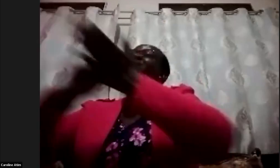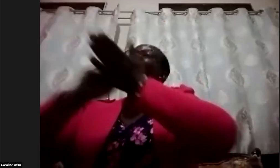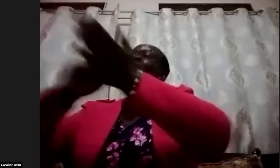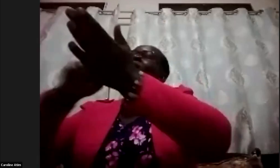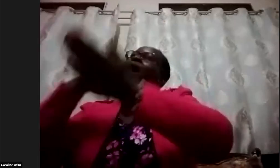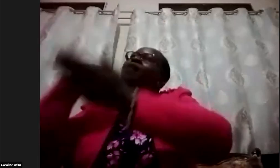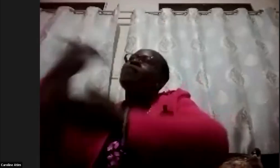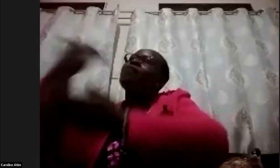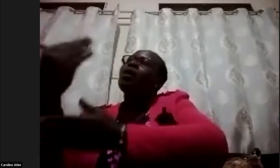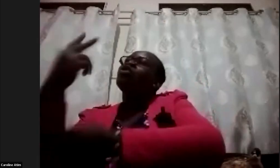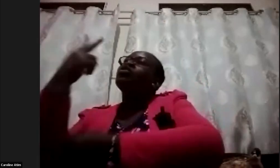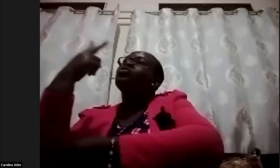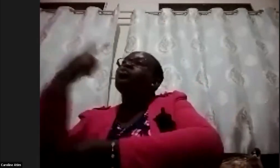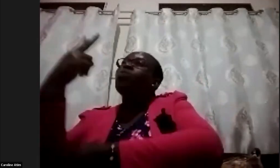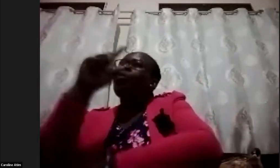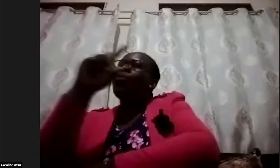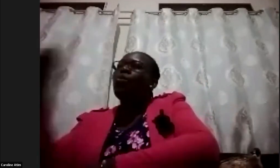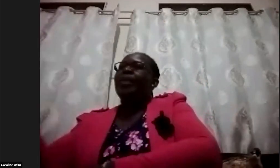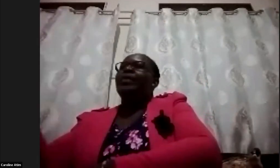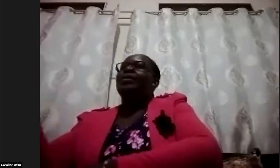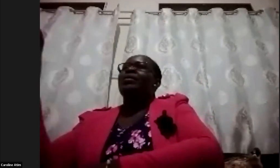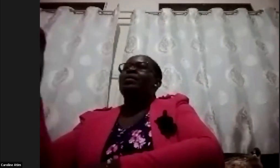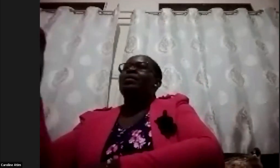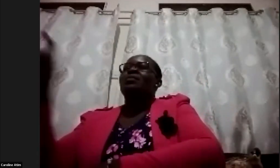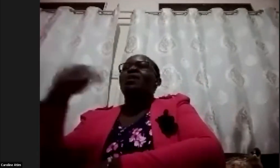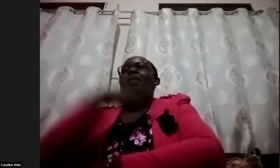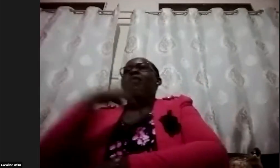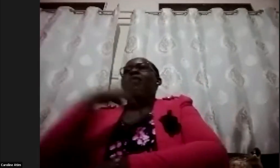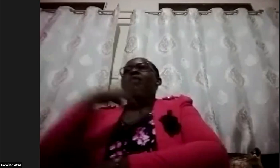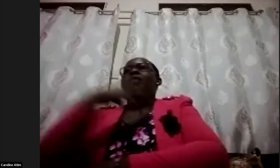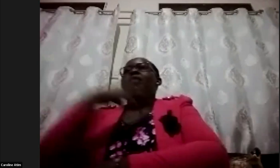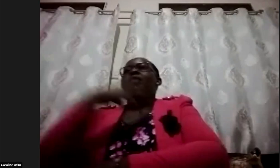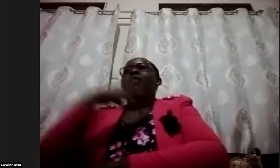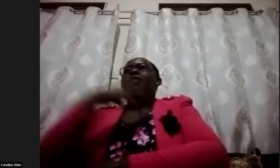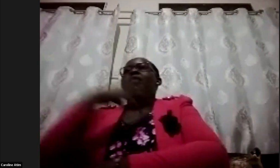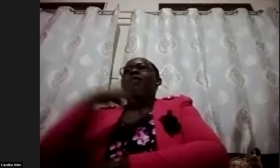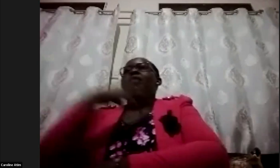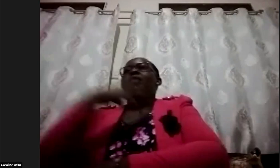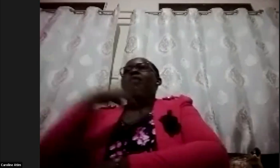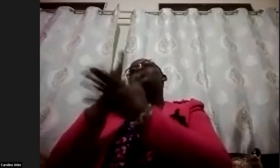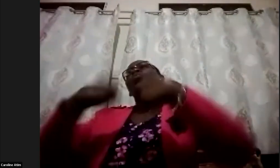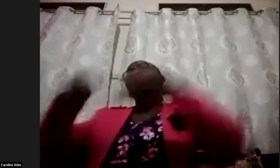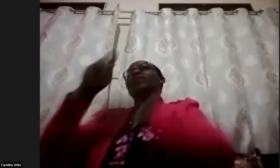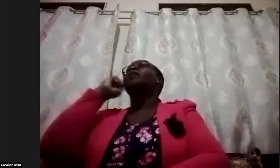and exchange notes. After something like two weeks, the army understood that